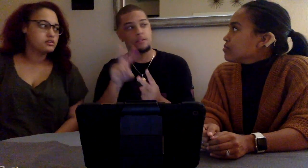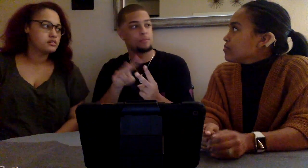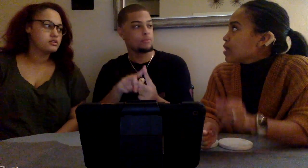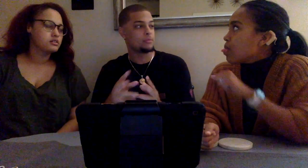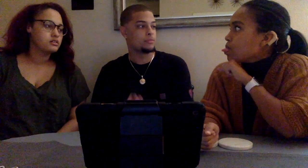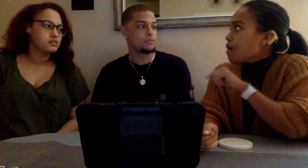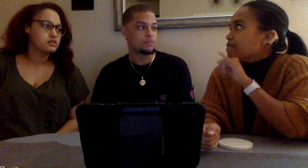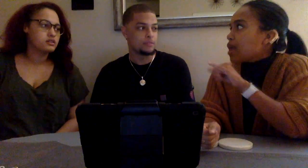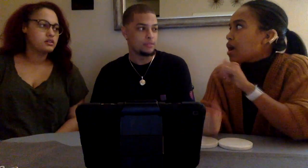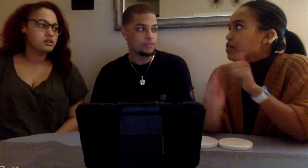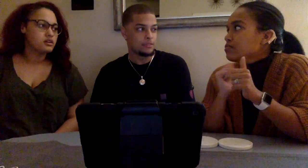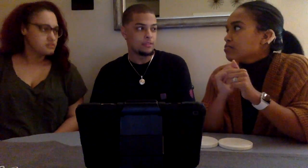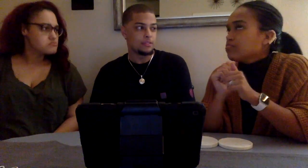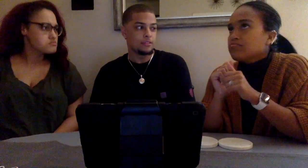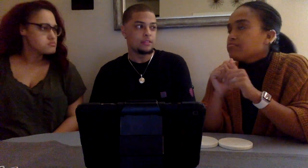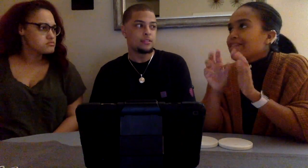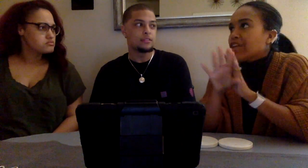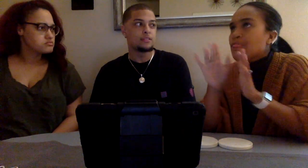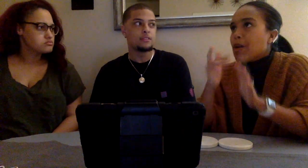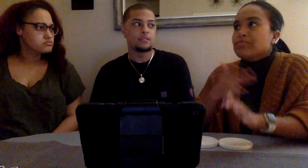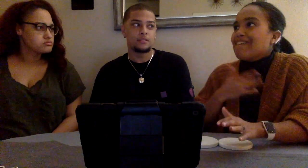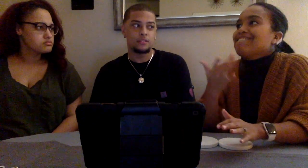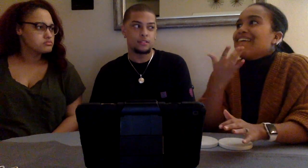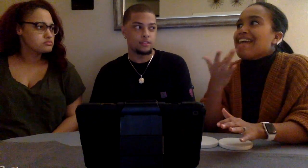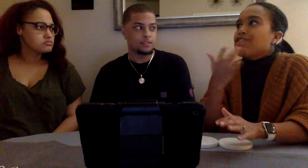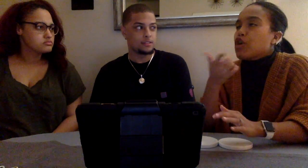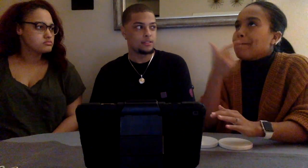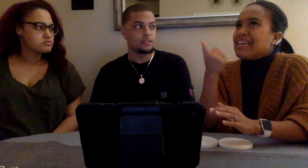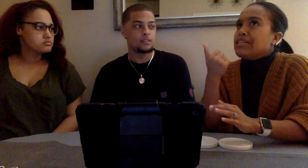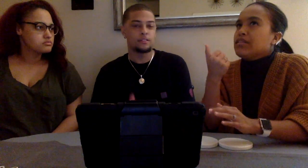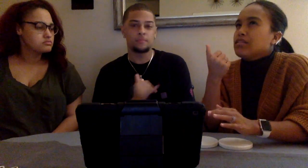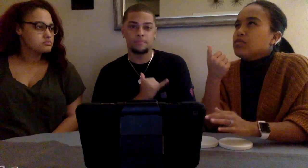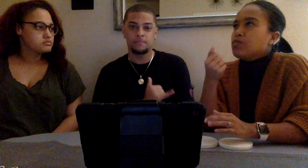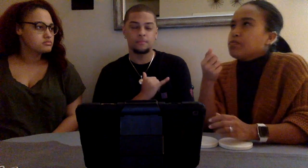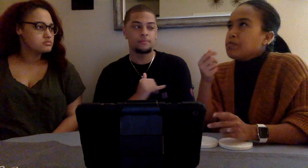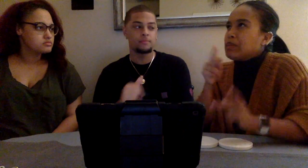Vicky: I enjoyed that video. It was my favorite because Dante: Me too.